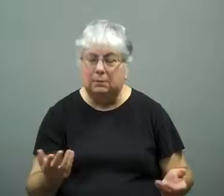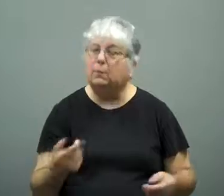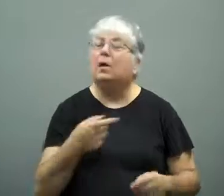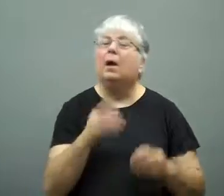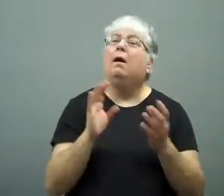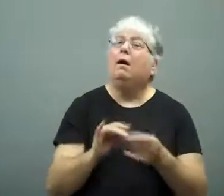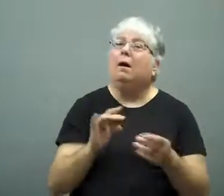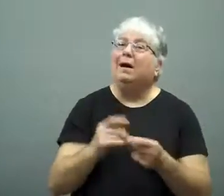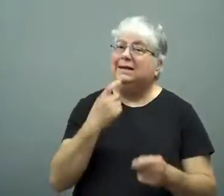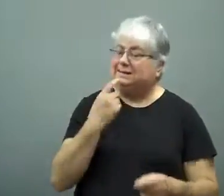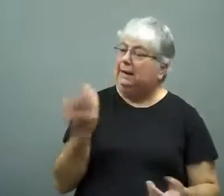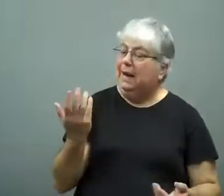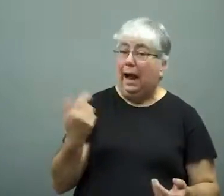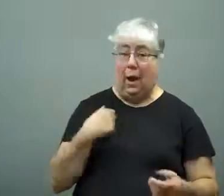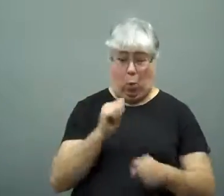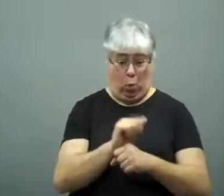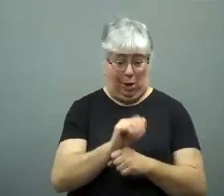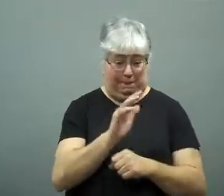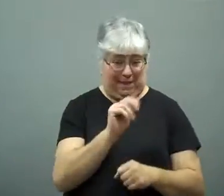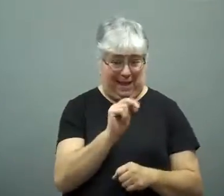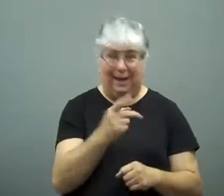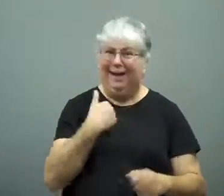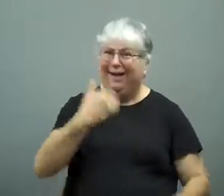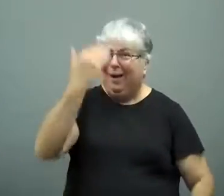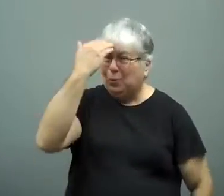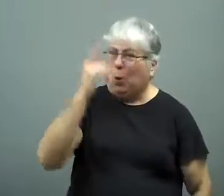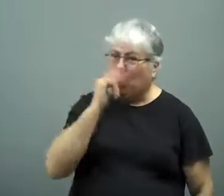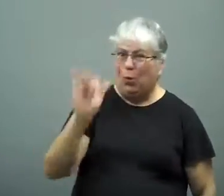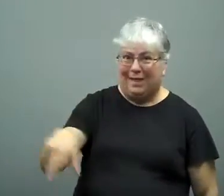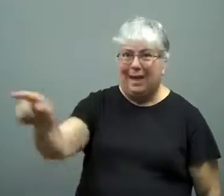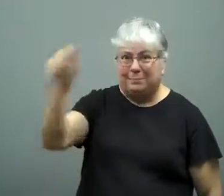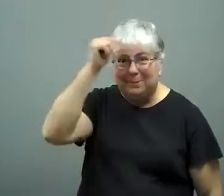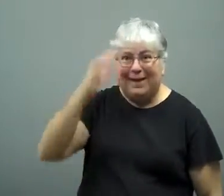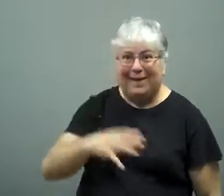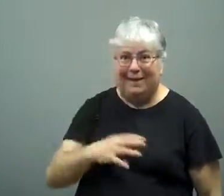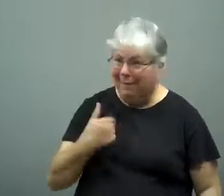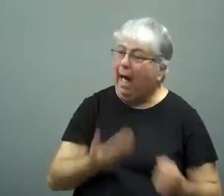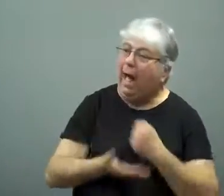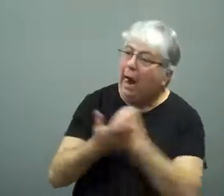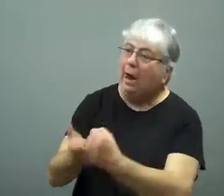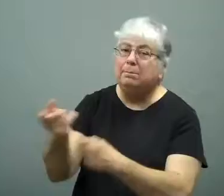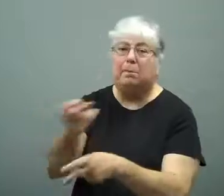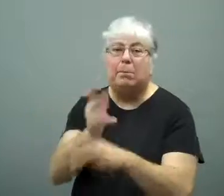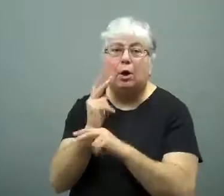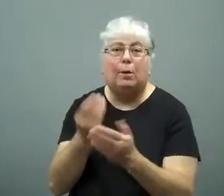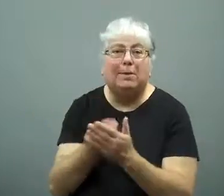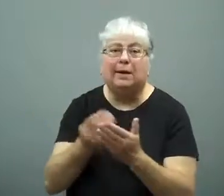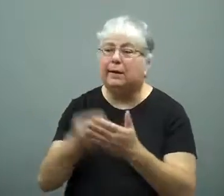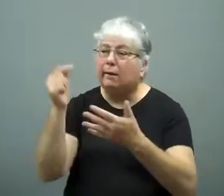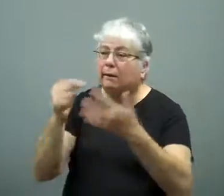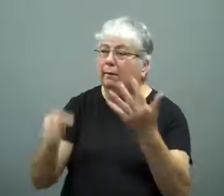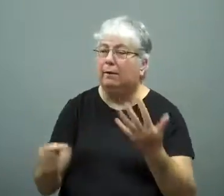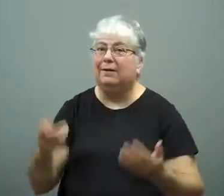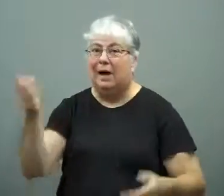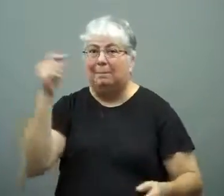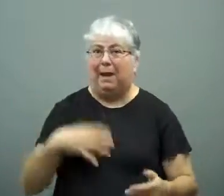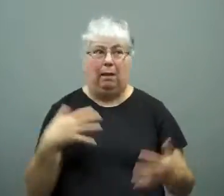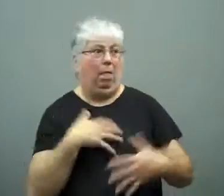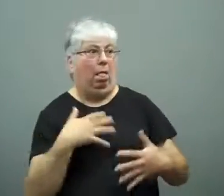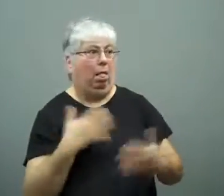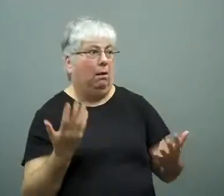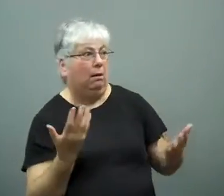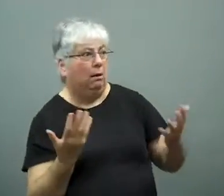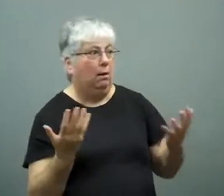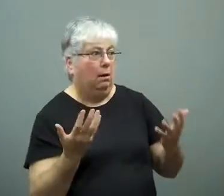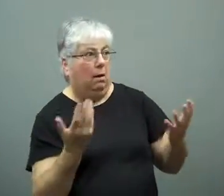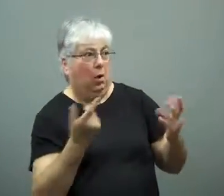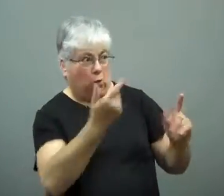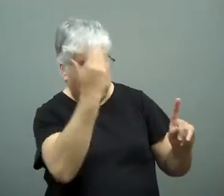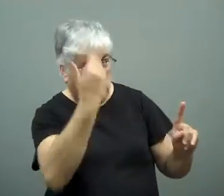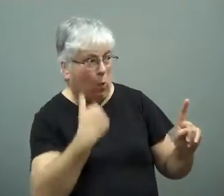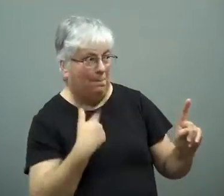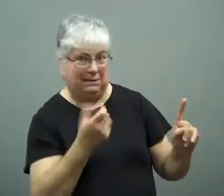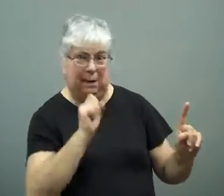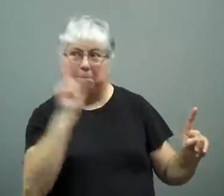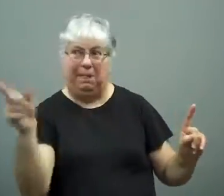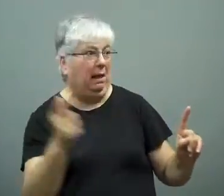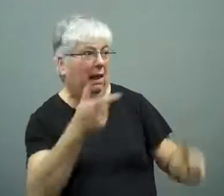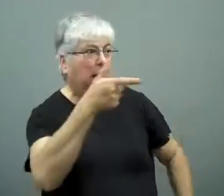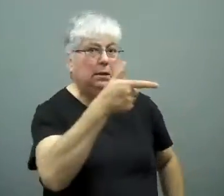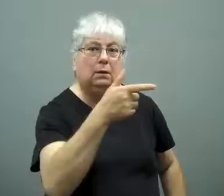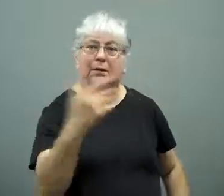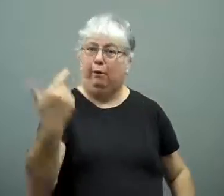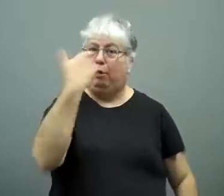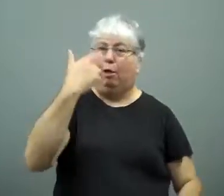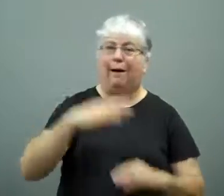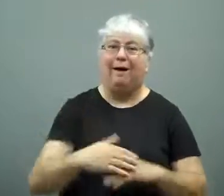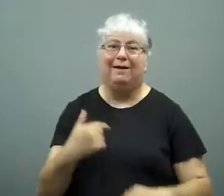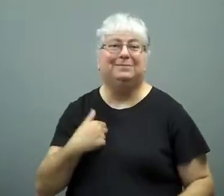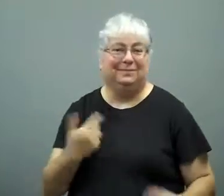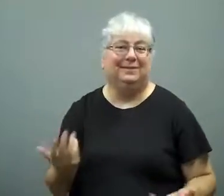She said she worked at the bank and knew the man. She helped him get a loan.